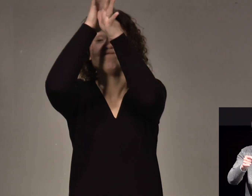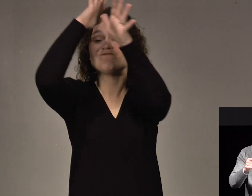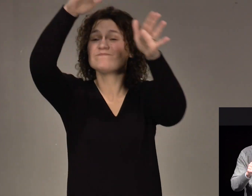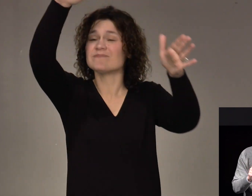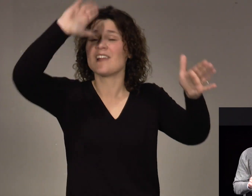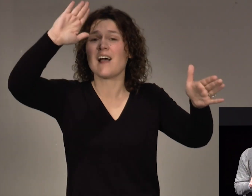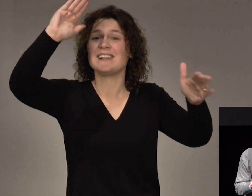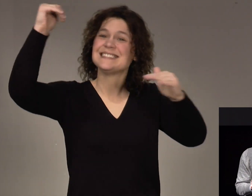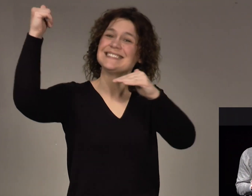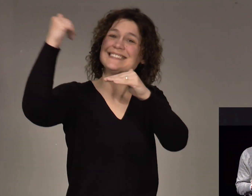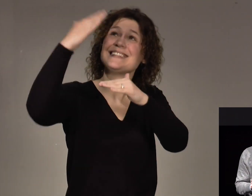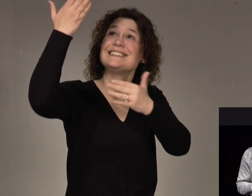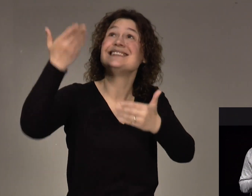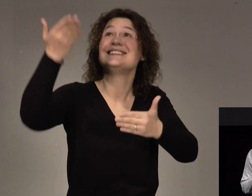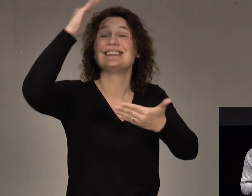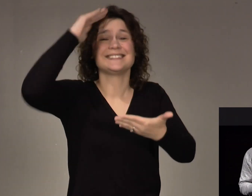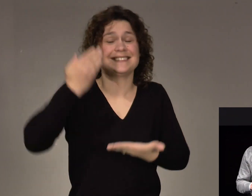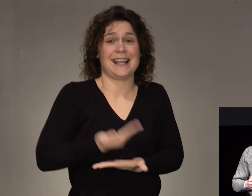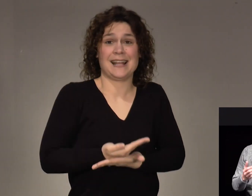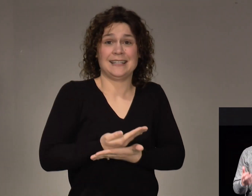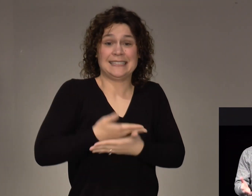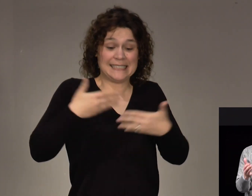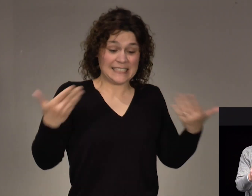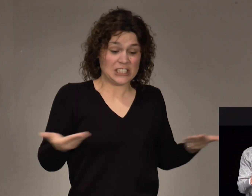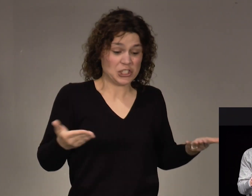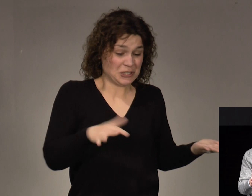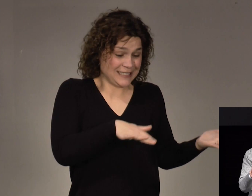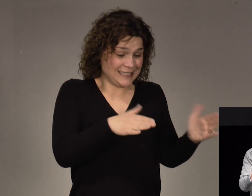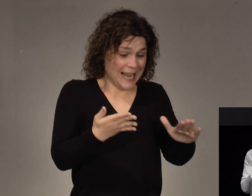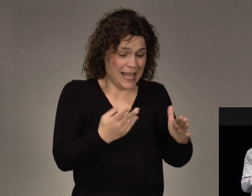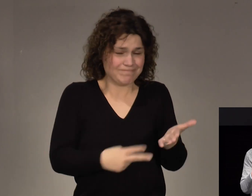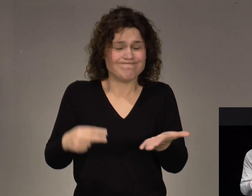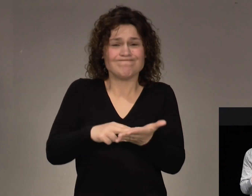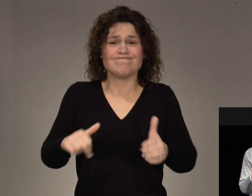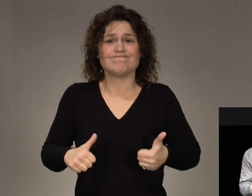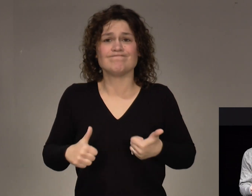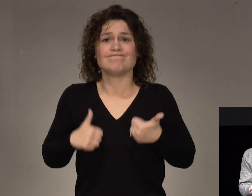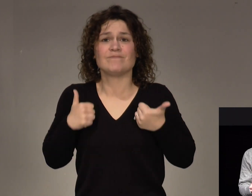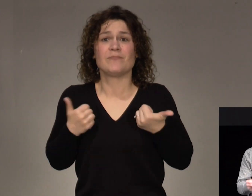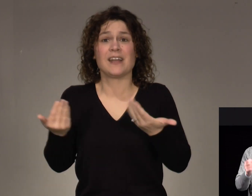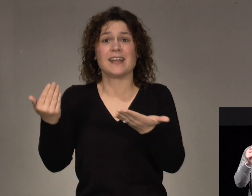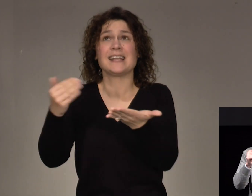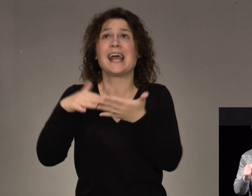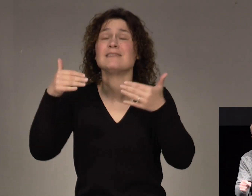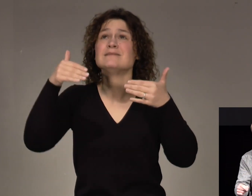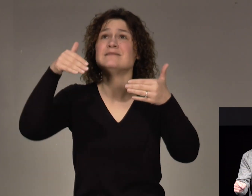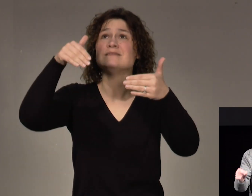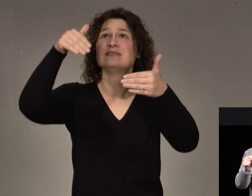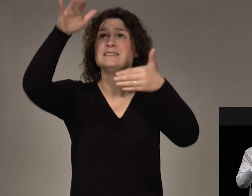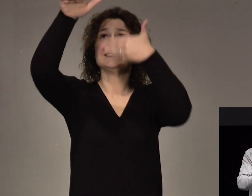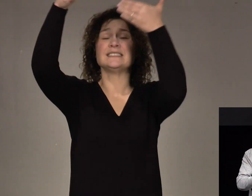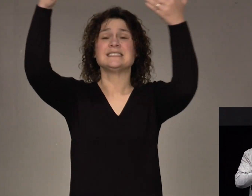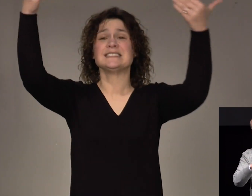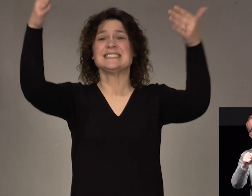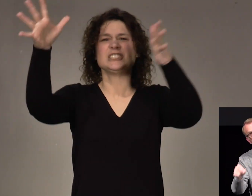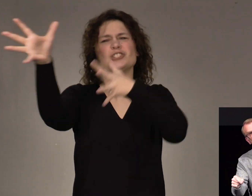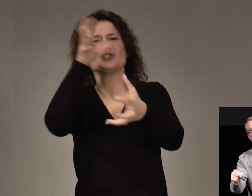Son into the world to die and rise again! And in doing so, destroyed death, killed